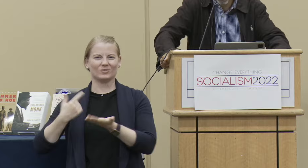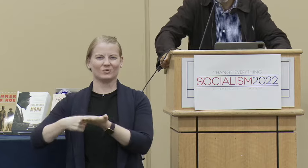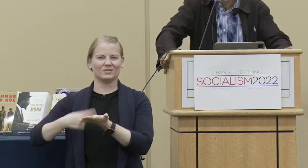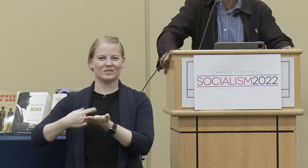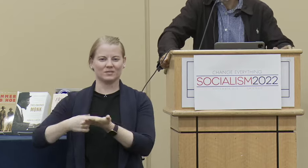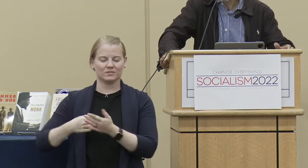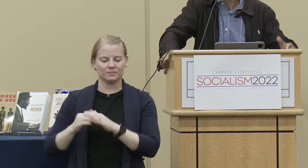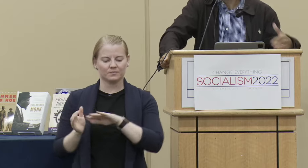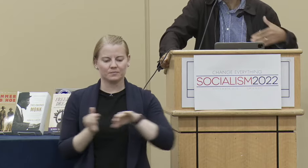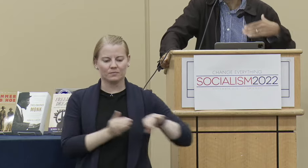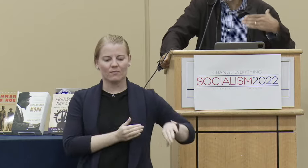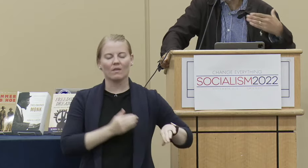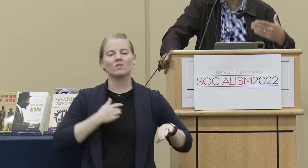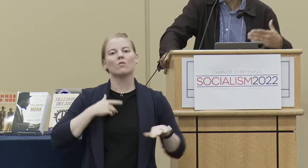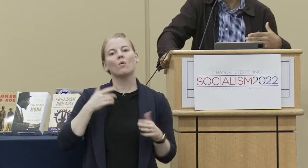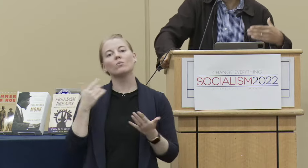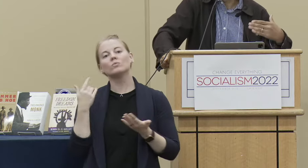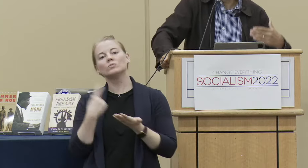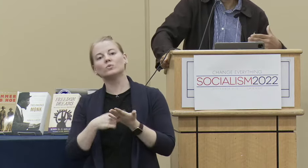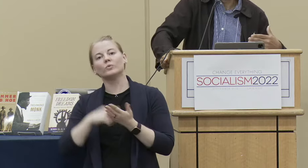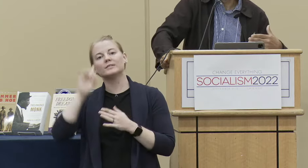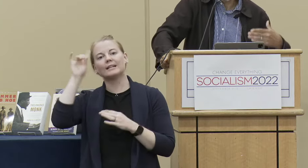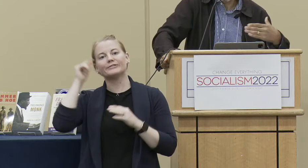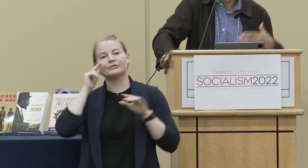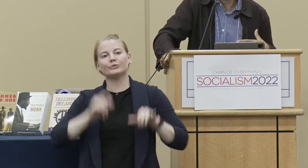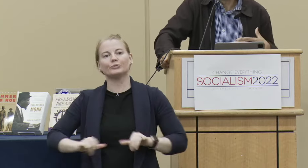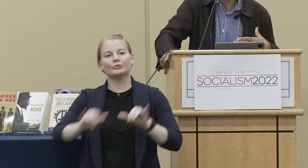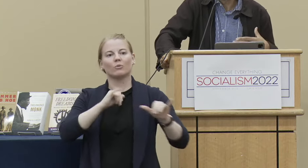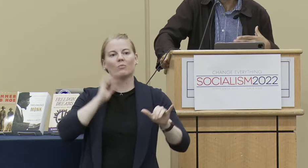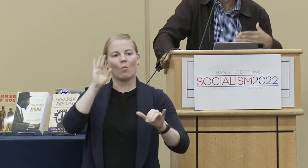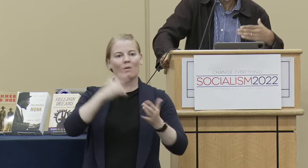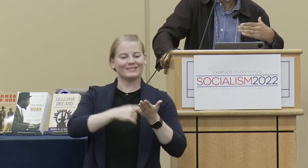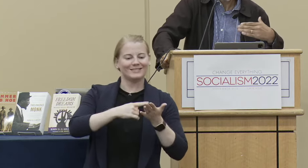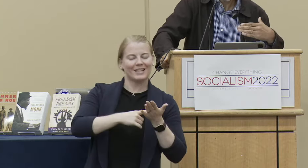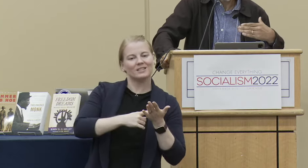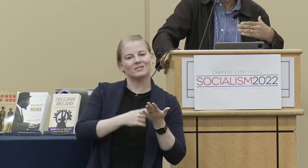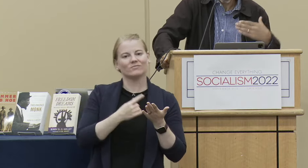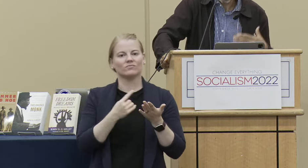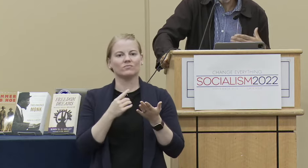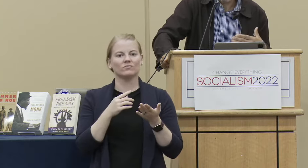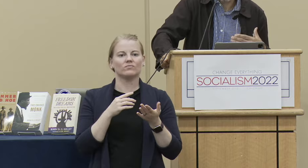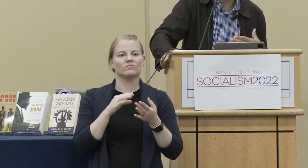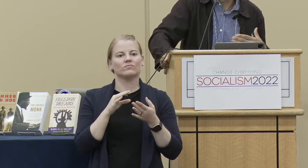gets in the way of other things I want to talk about. So, too often when we talk about socialism, we either